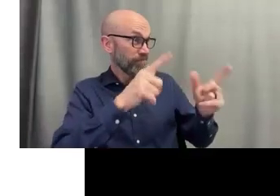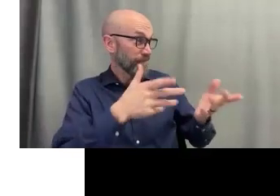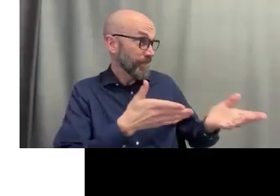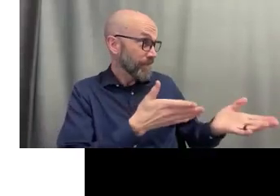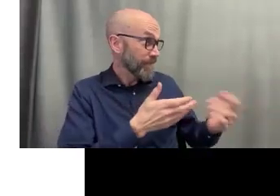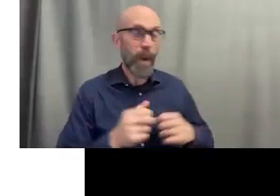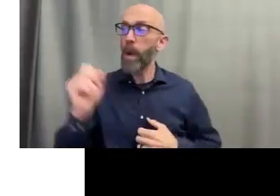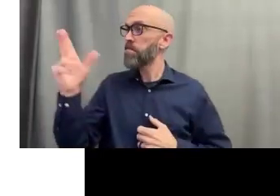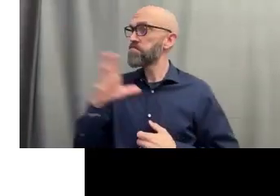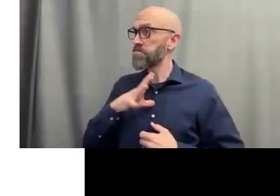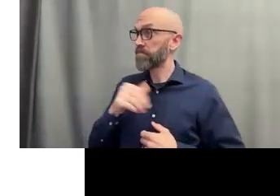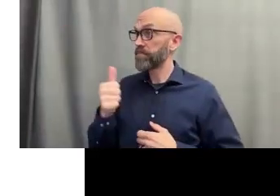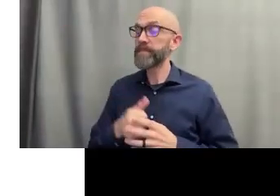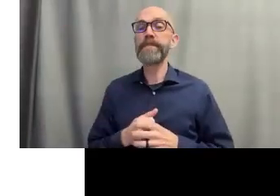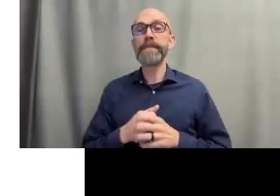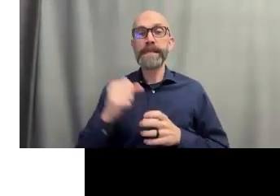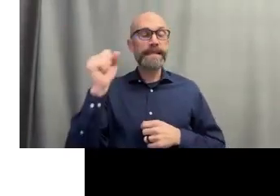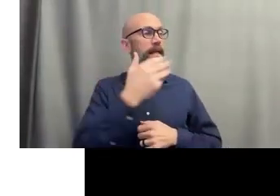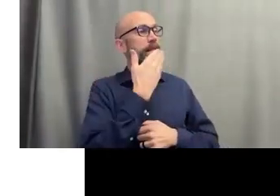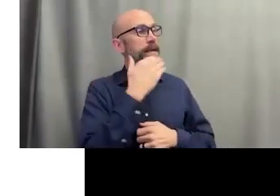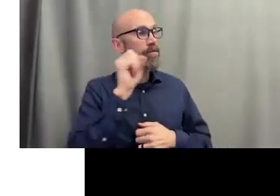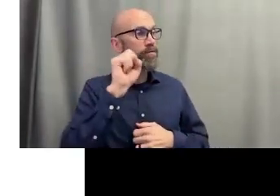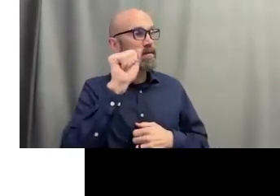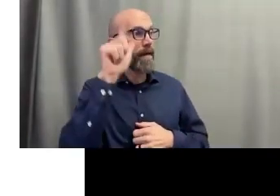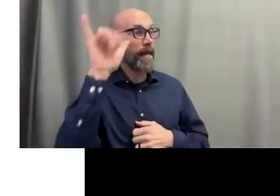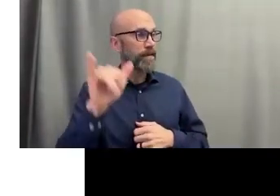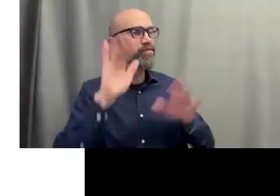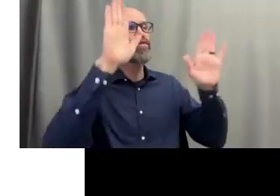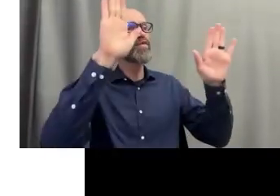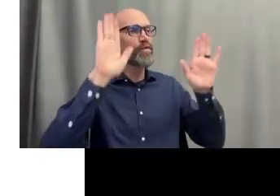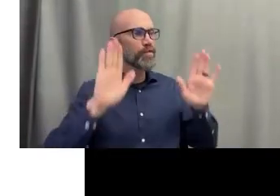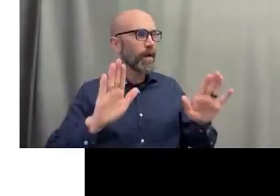Okay. Yeah. Thanks. Sally. That was really great. Thanks for sharing that data, too.